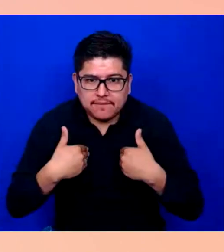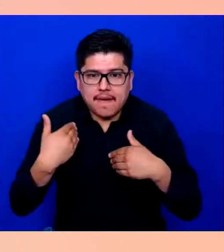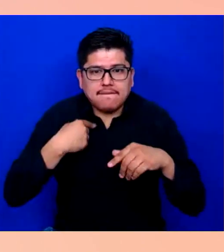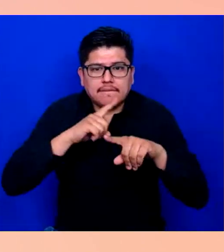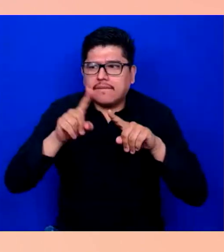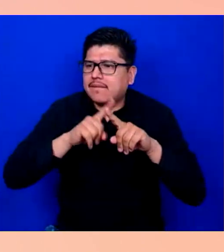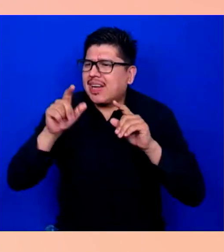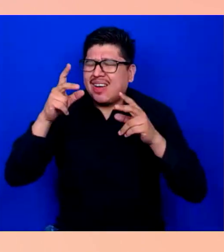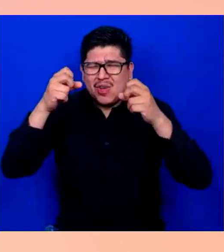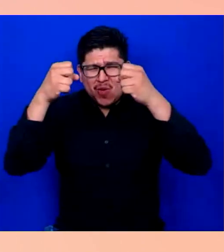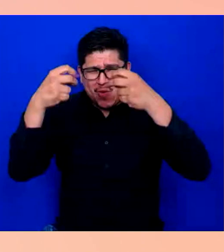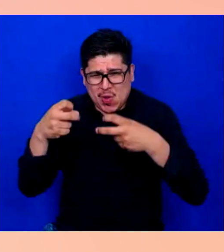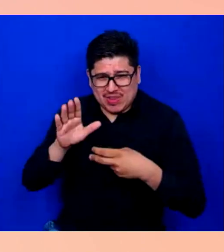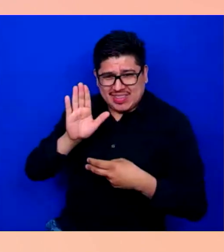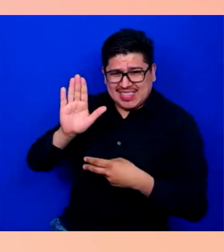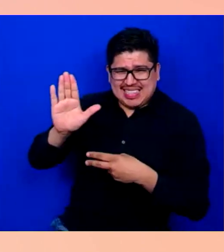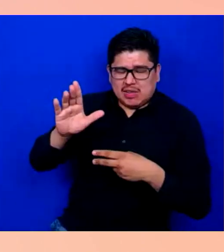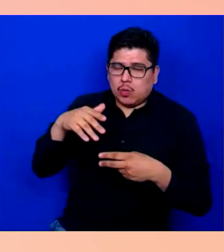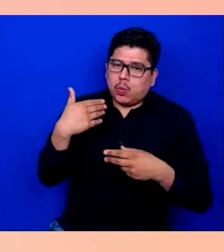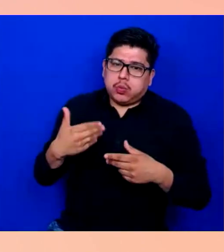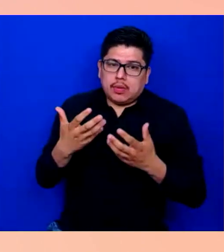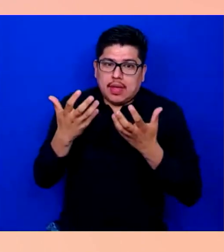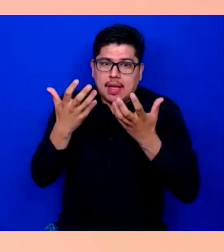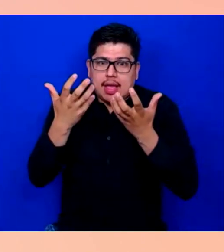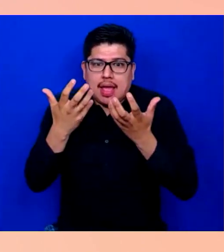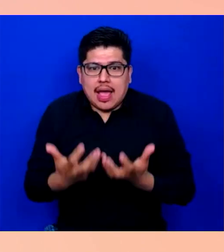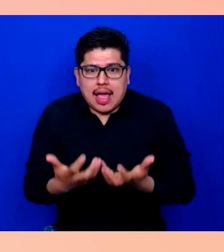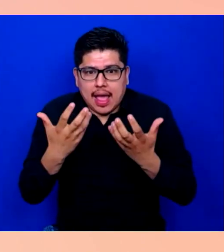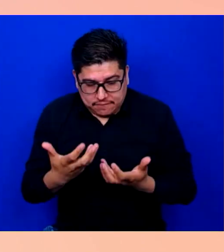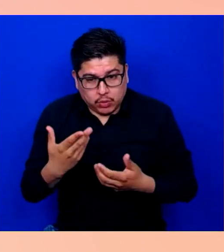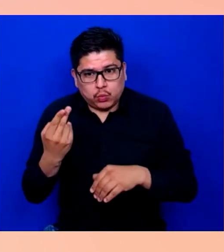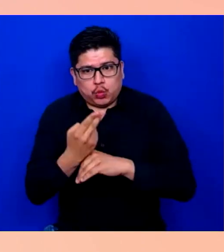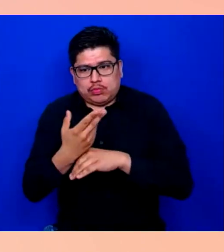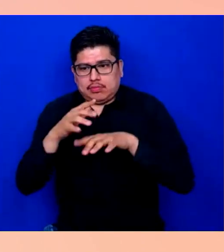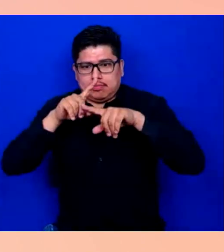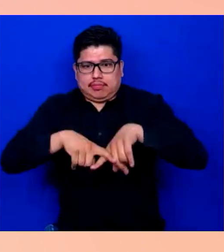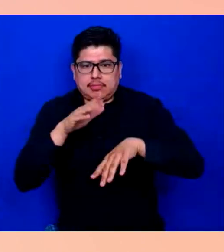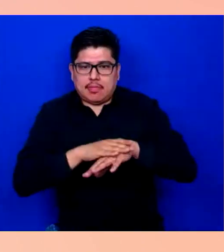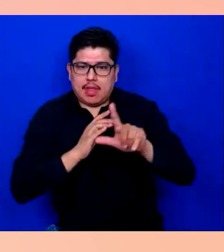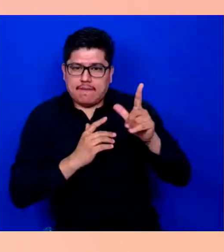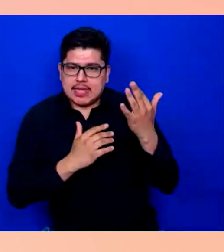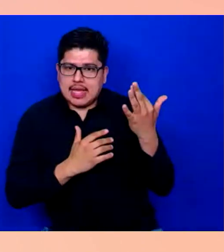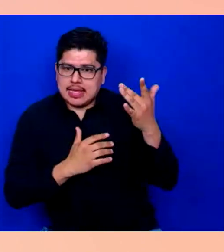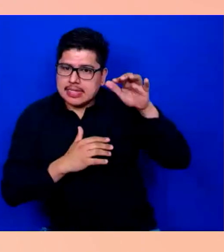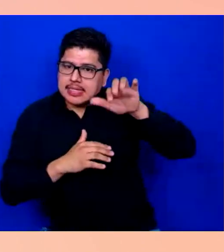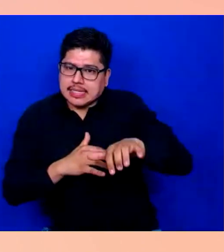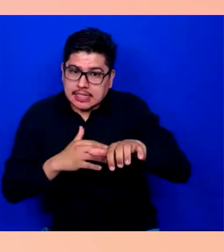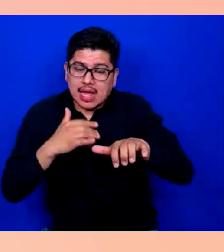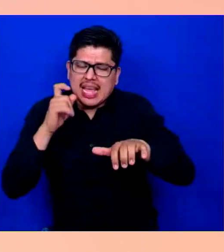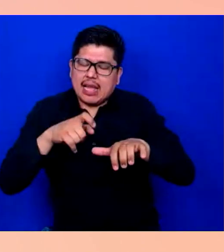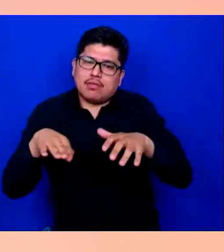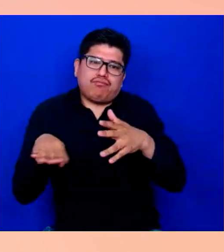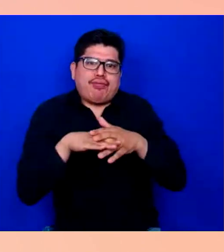It really gives my left-hand a much needed break. But I just remembered Rob mostly speaks German,